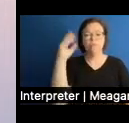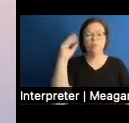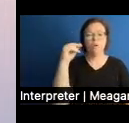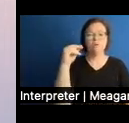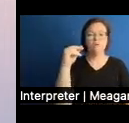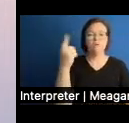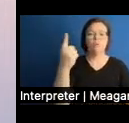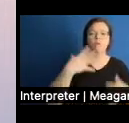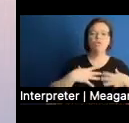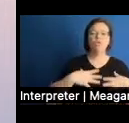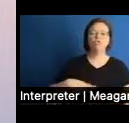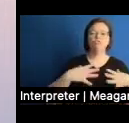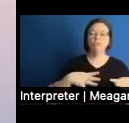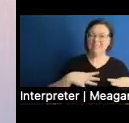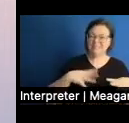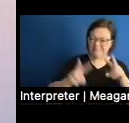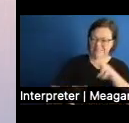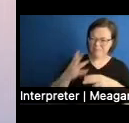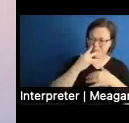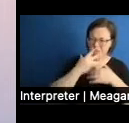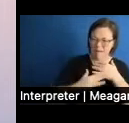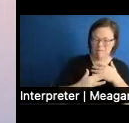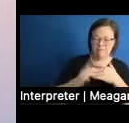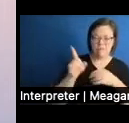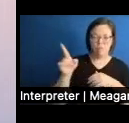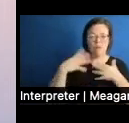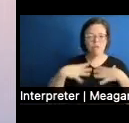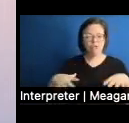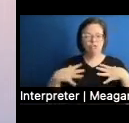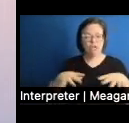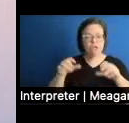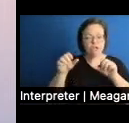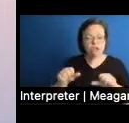one dressed in what could be blood & one dressed and what could be blood before the wound,